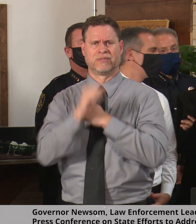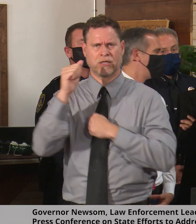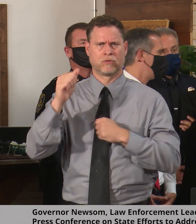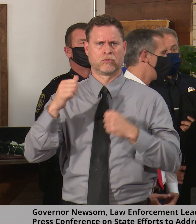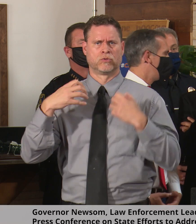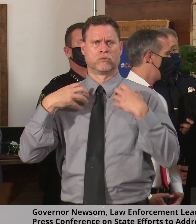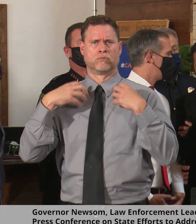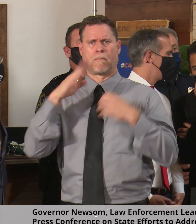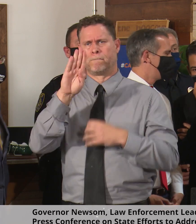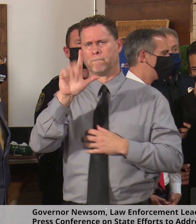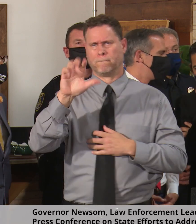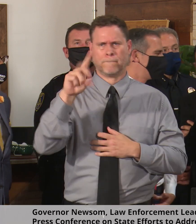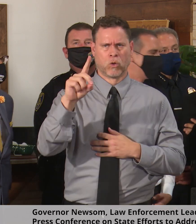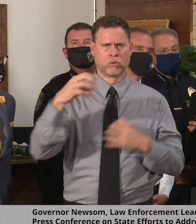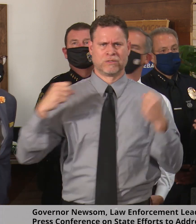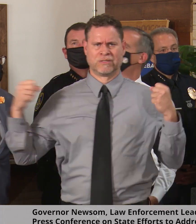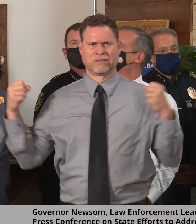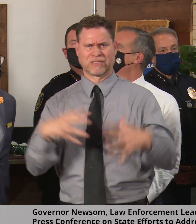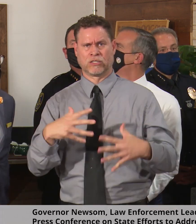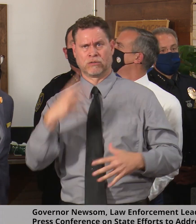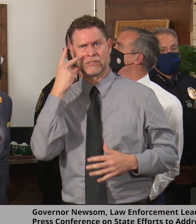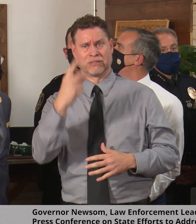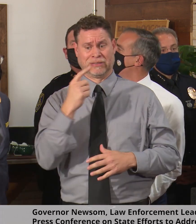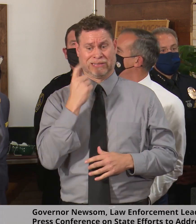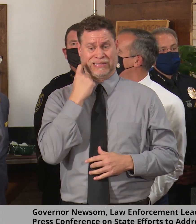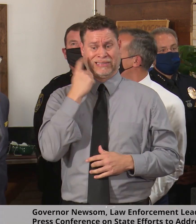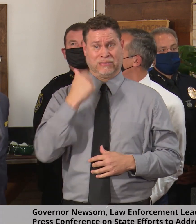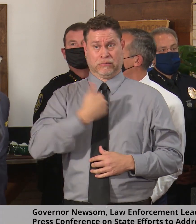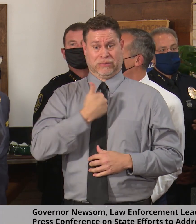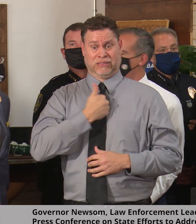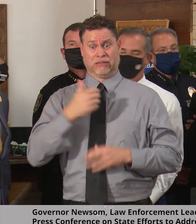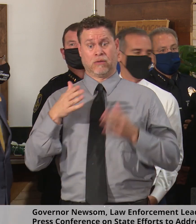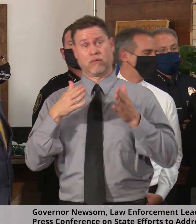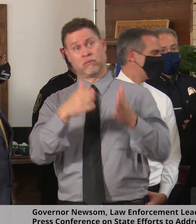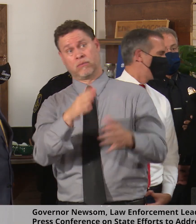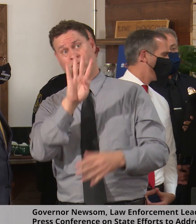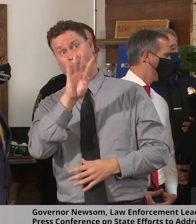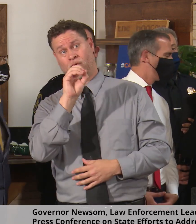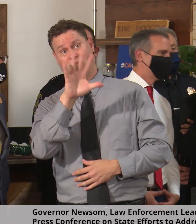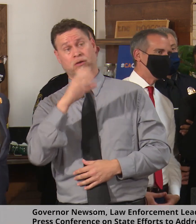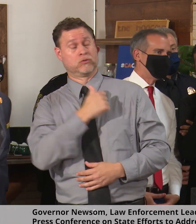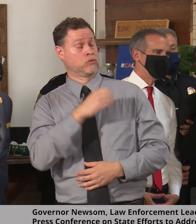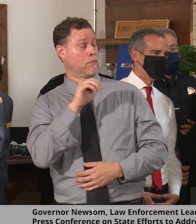is scary to see myself not too long ago in a mall down the 405. Sorry mayor Garcia, outside of Long